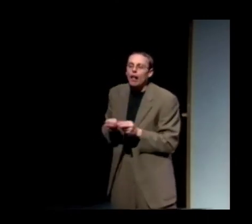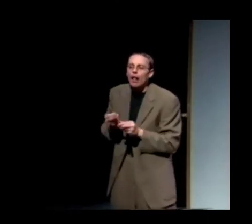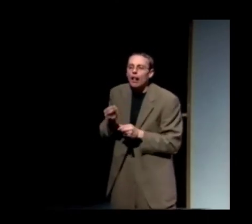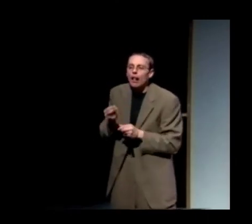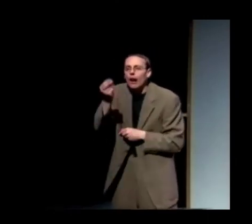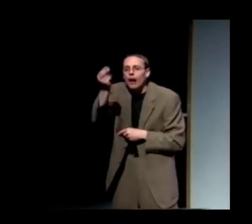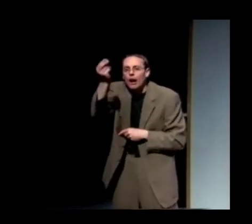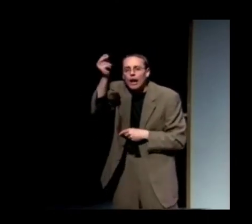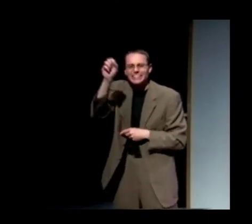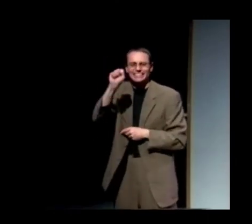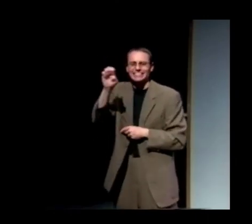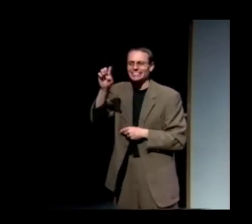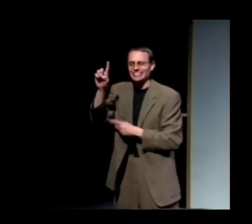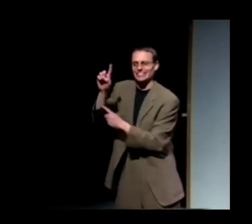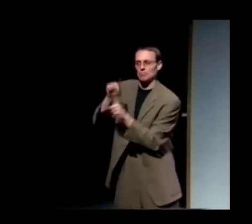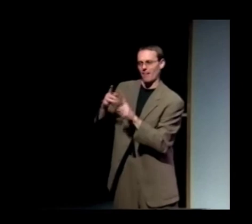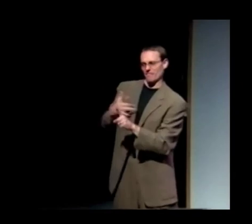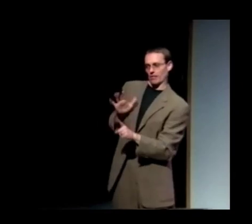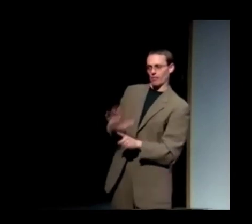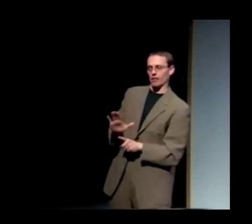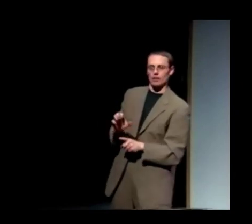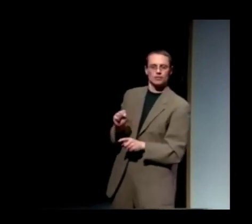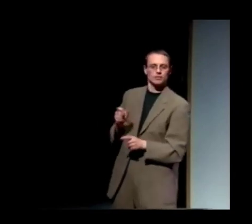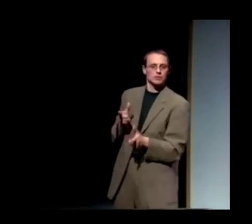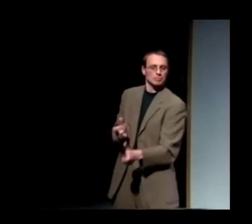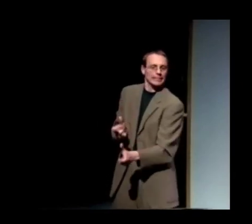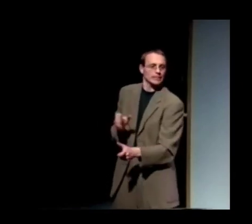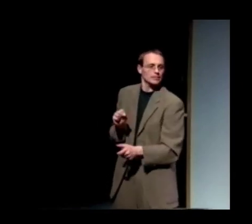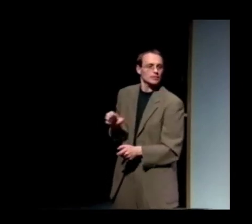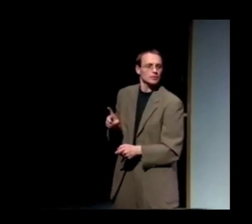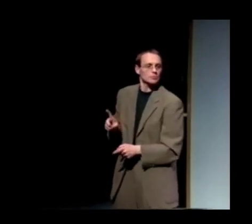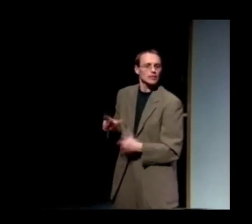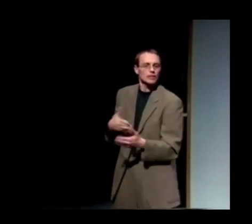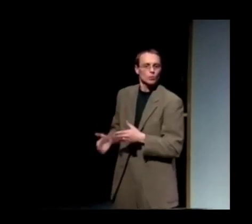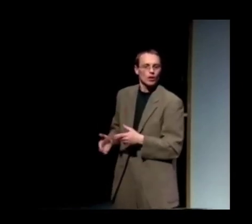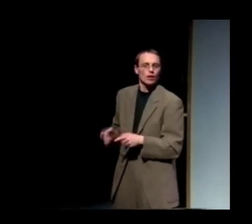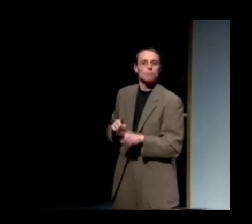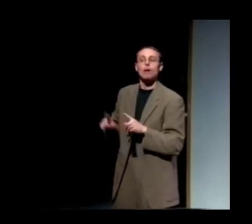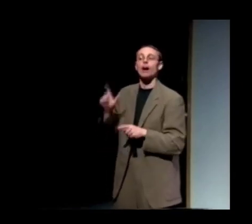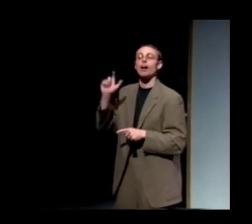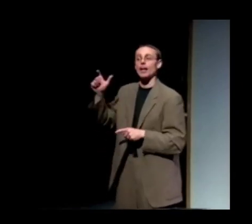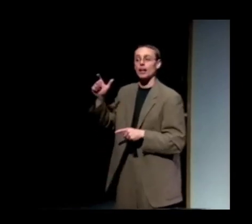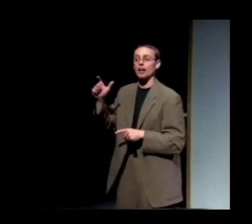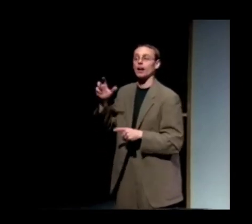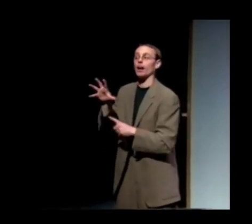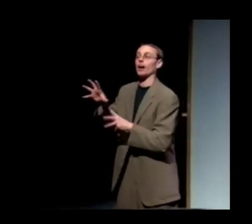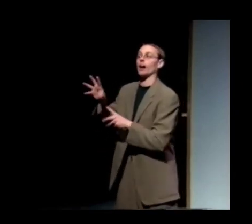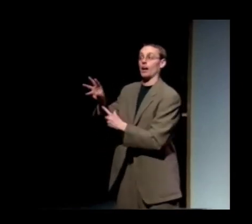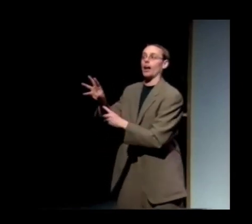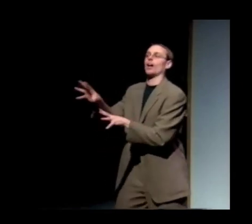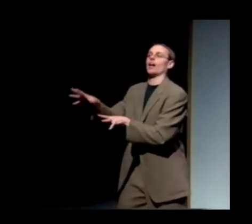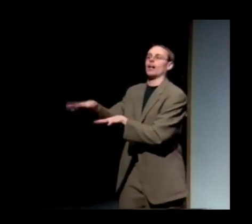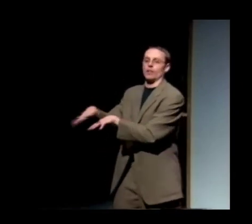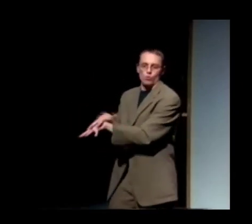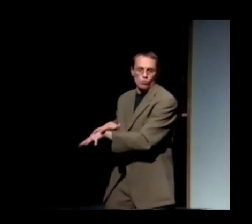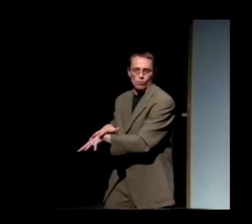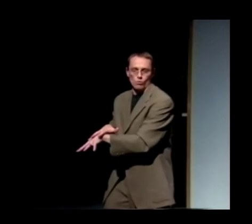THAT WAS REALLY IMPORTANT, AND THE BOY WAS HANDING THE SEED TO THE SOLDIER, BUT IT WASN'T GONNA DO HIM ANY GOOD ANYWAY,